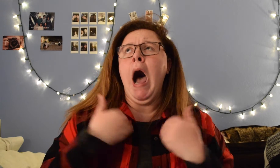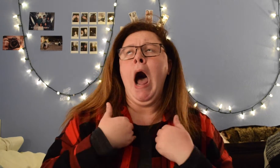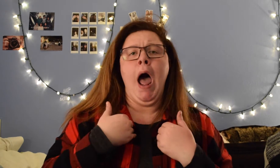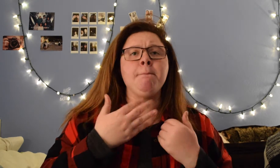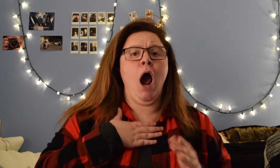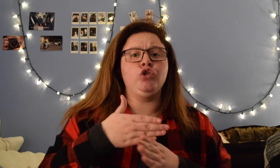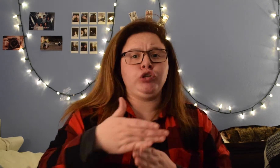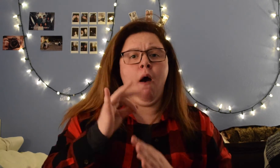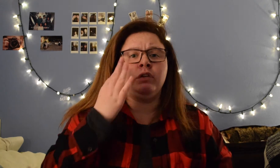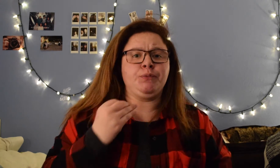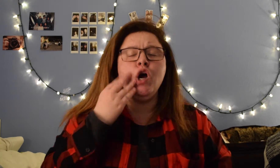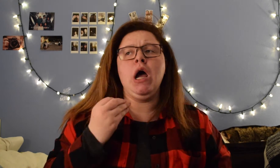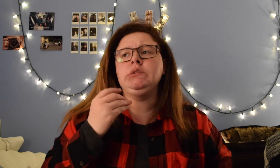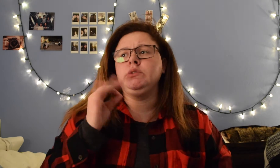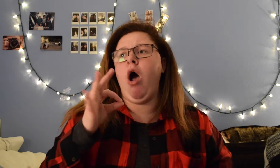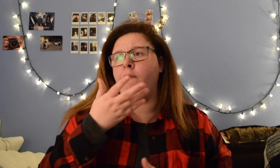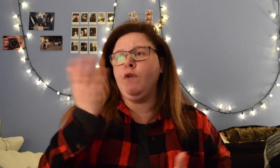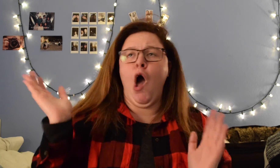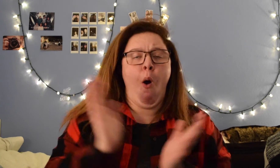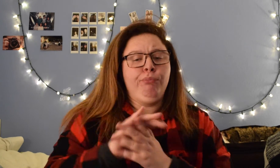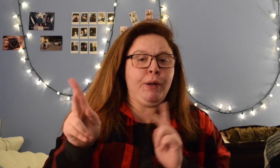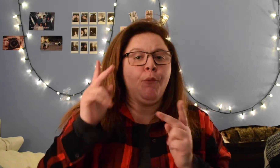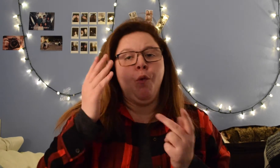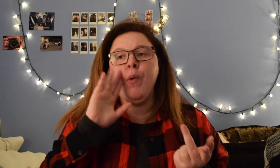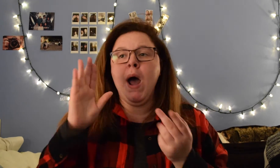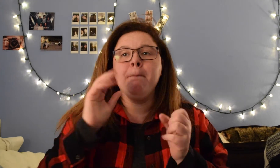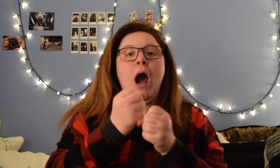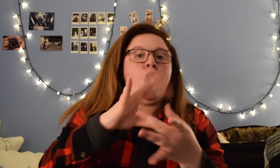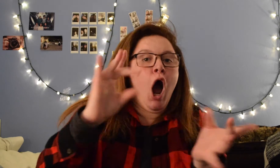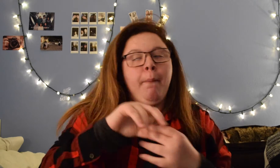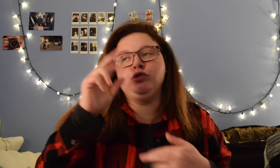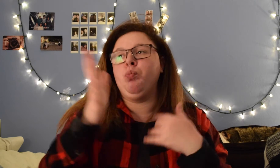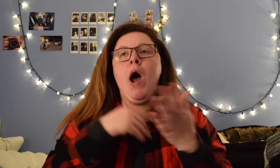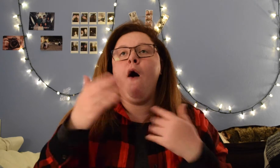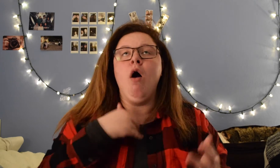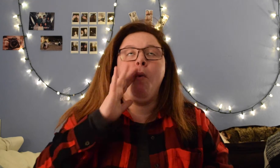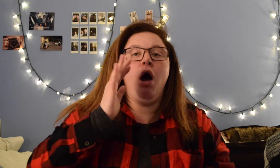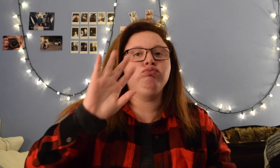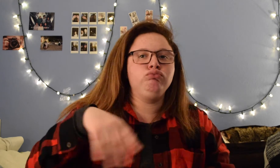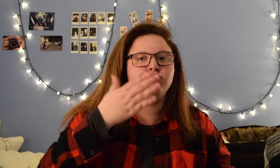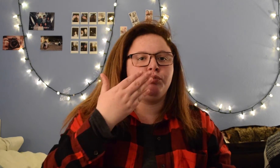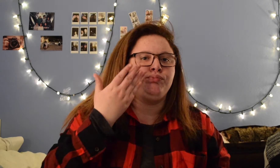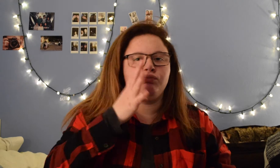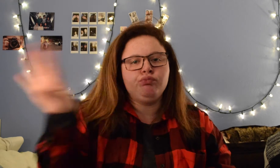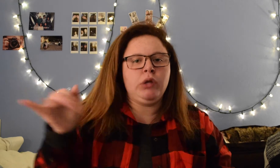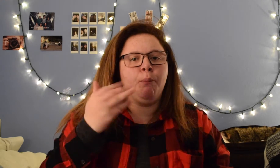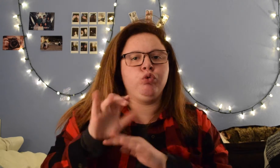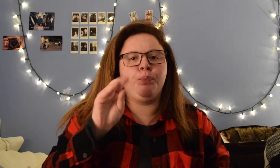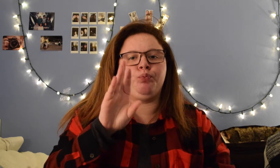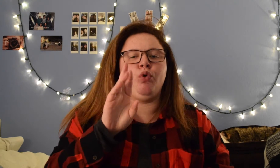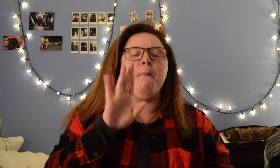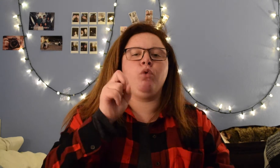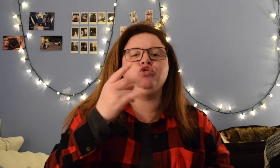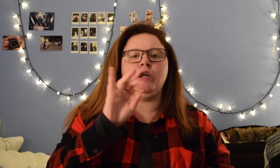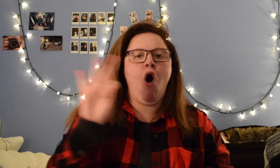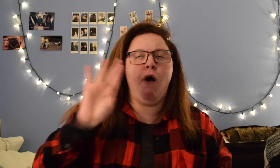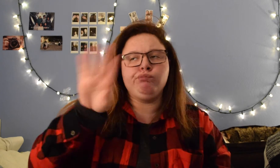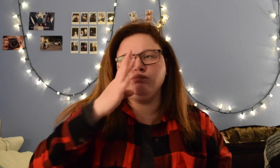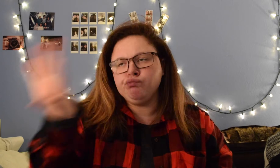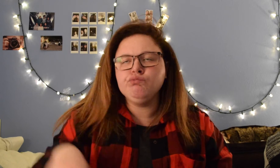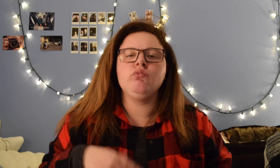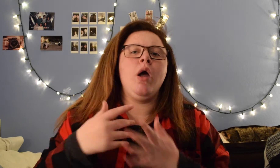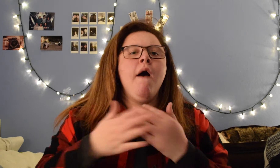I mean I had my share of people making comments or whatever. I would just ignore it like brush it off